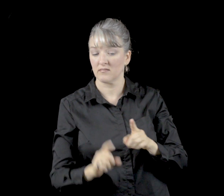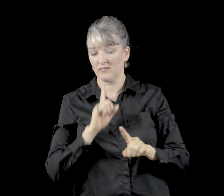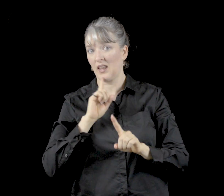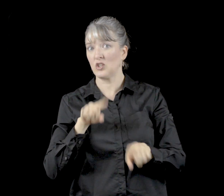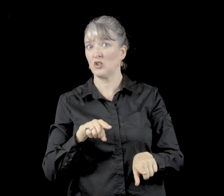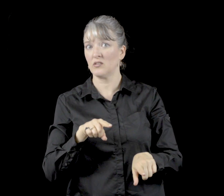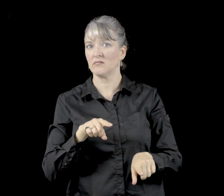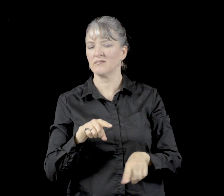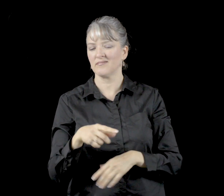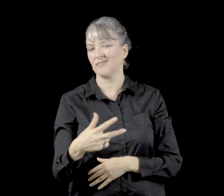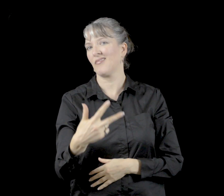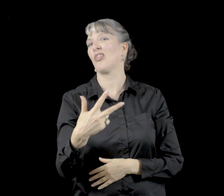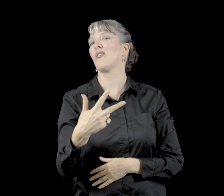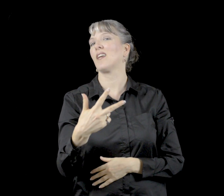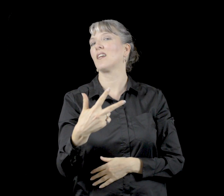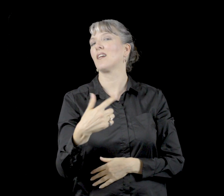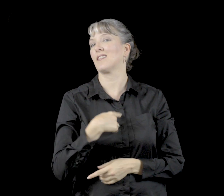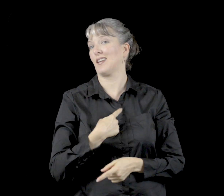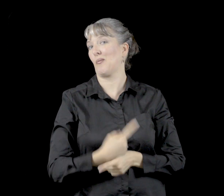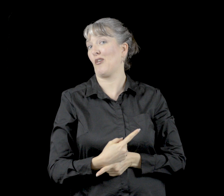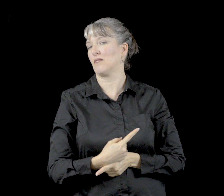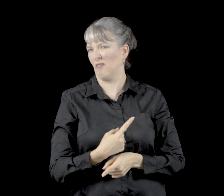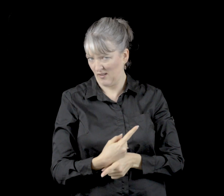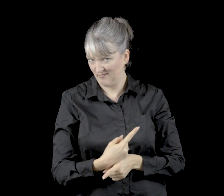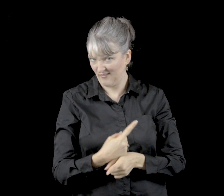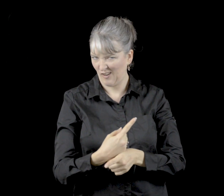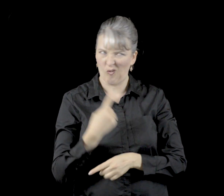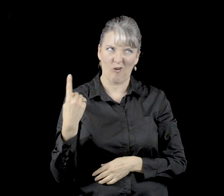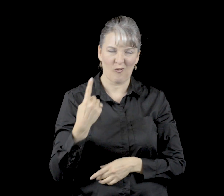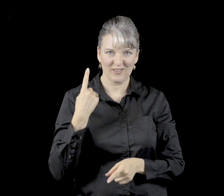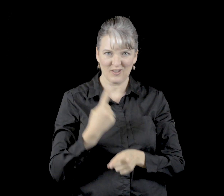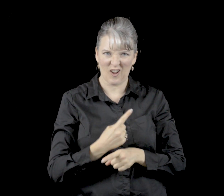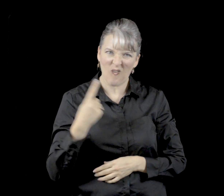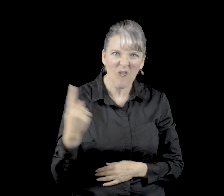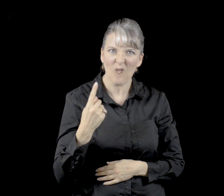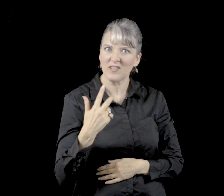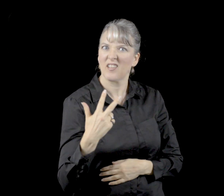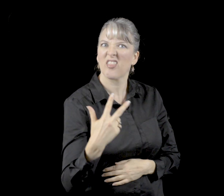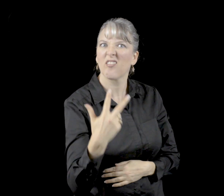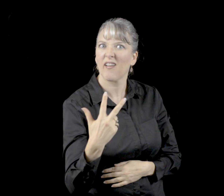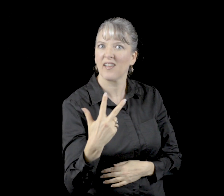And your answer is....THREE Am I right? Right? Yup always right! [Sweetheart, what was 25 divided by 4 again?]